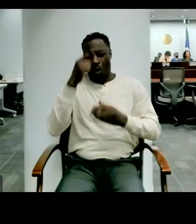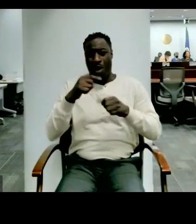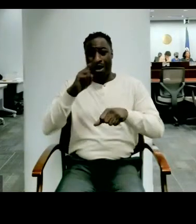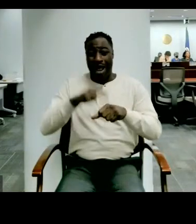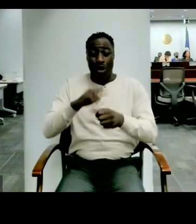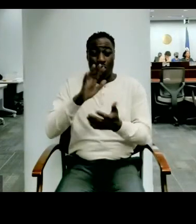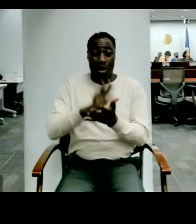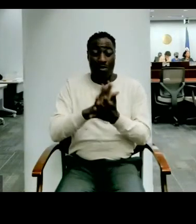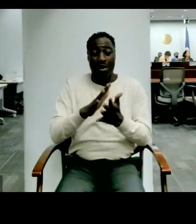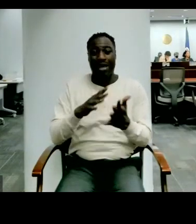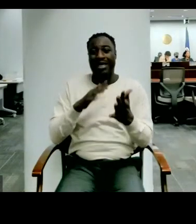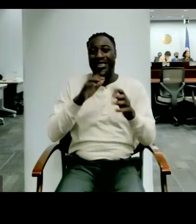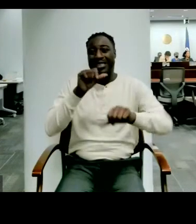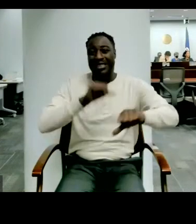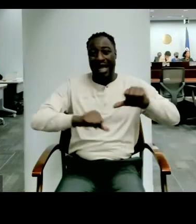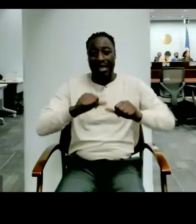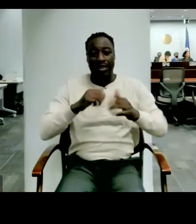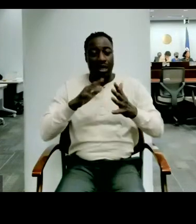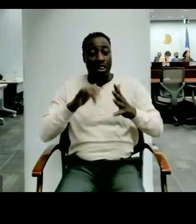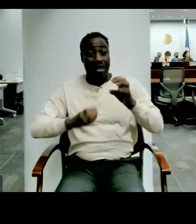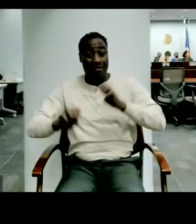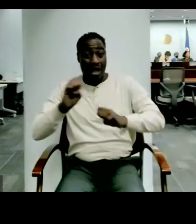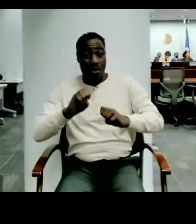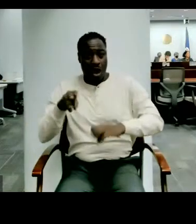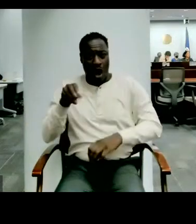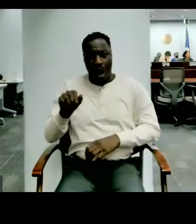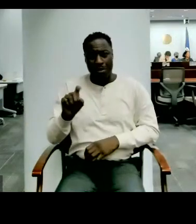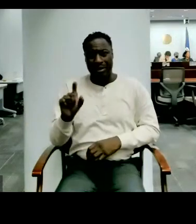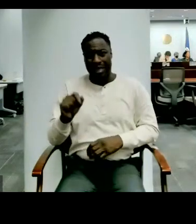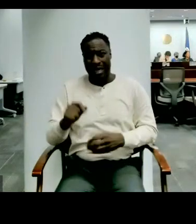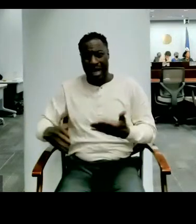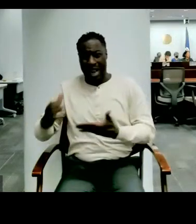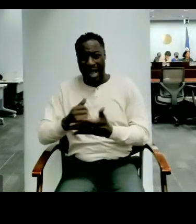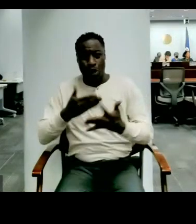sciences study that evaluated compensation data collected through the EEO1 form.